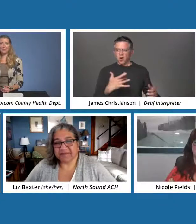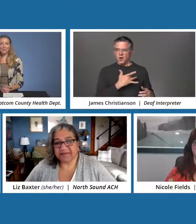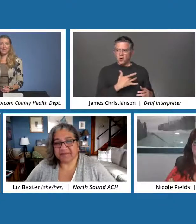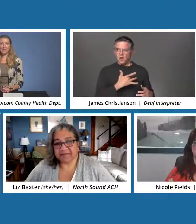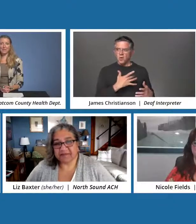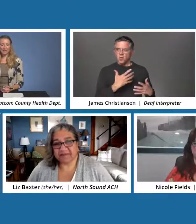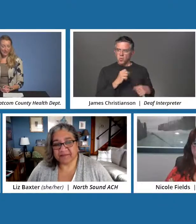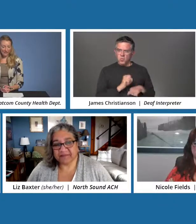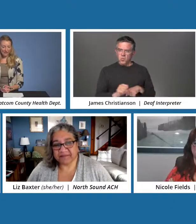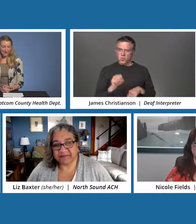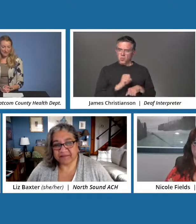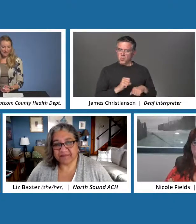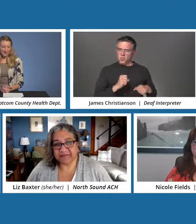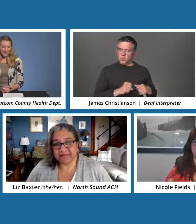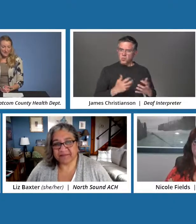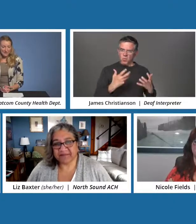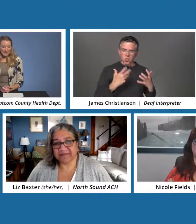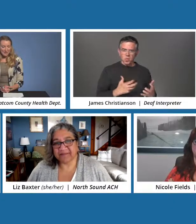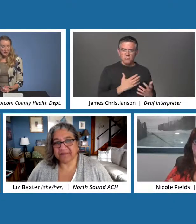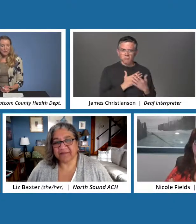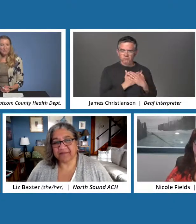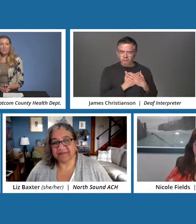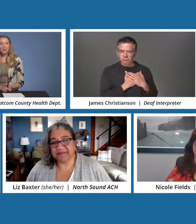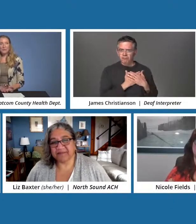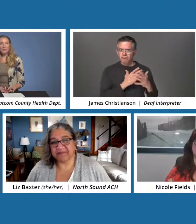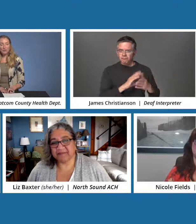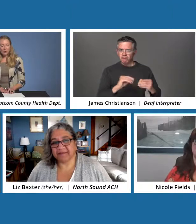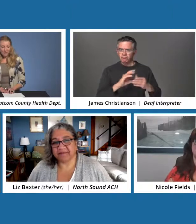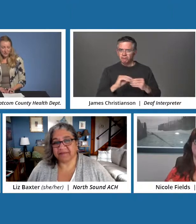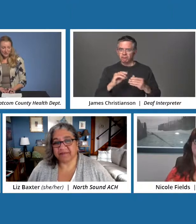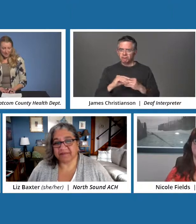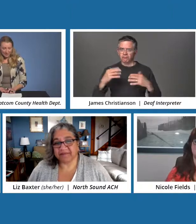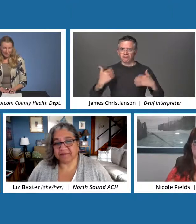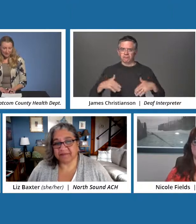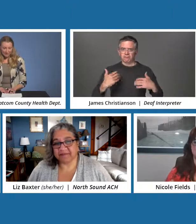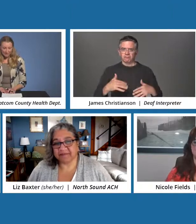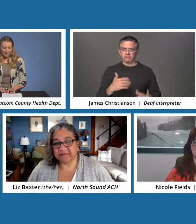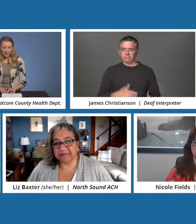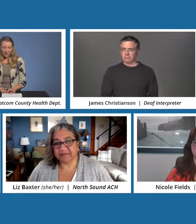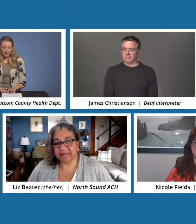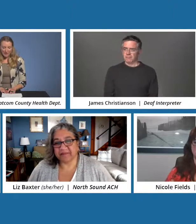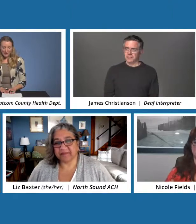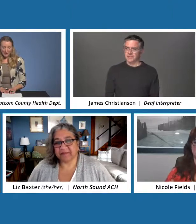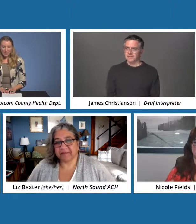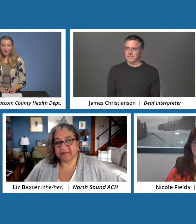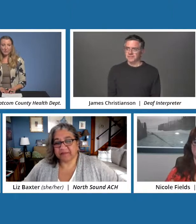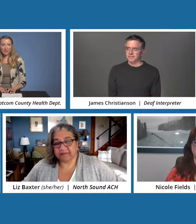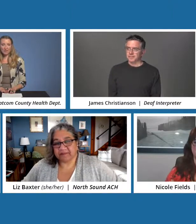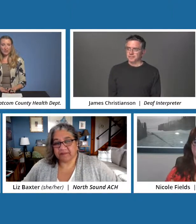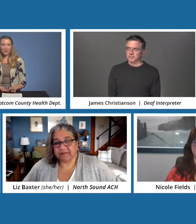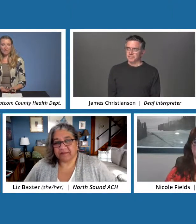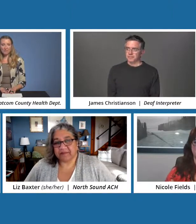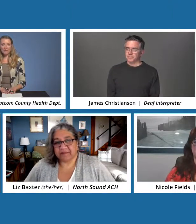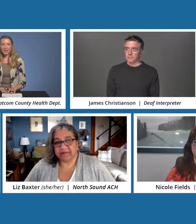as we see an end to this. So from your perspective, and I'll start with,